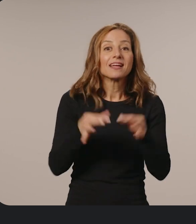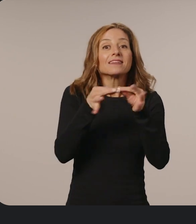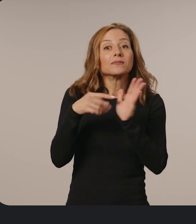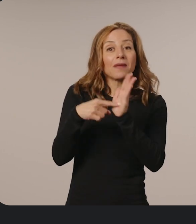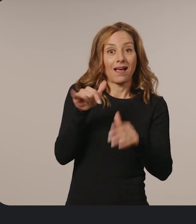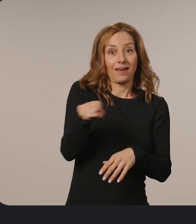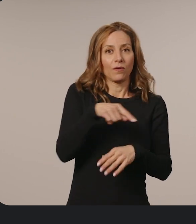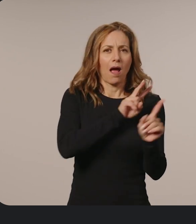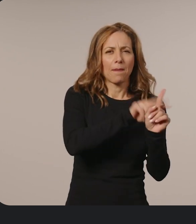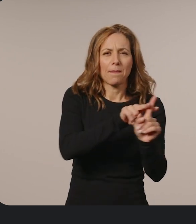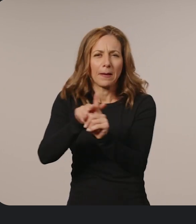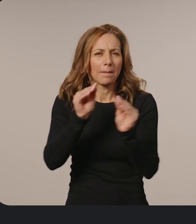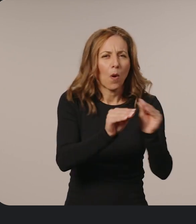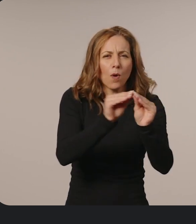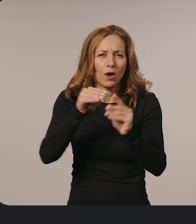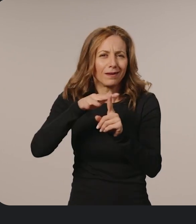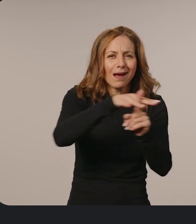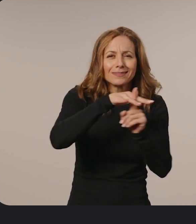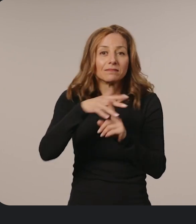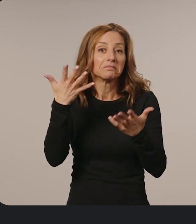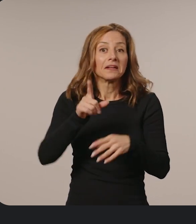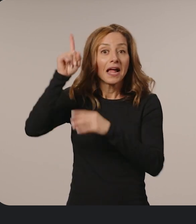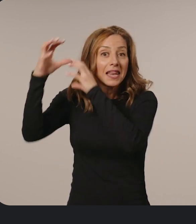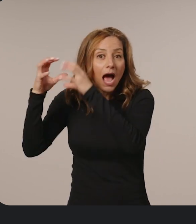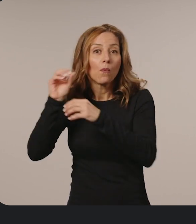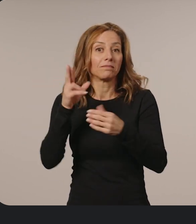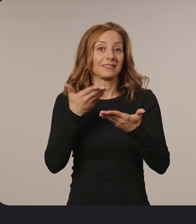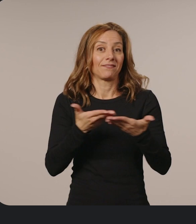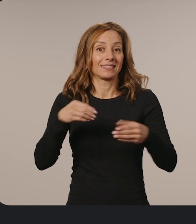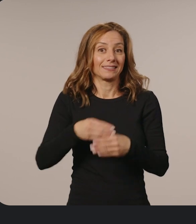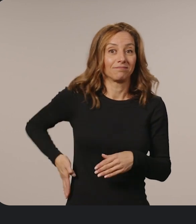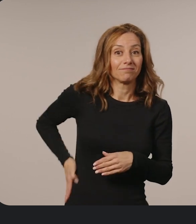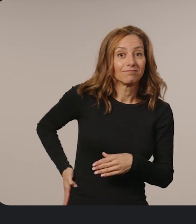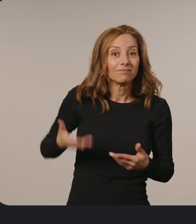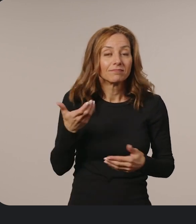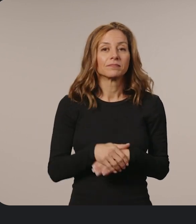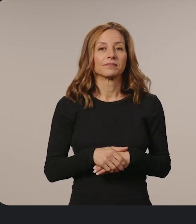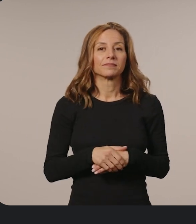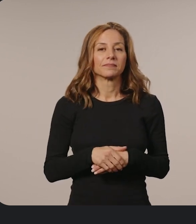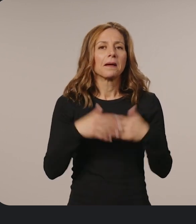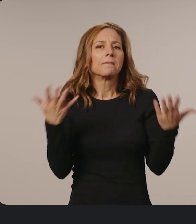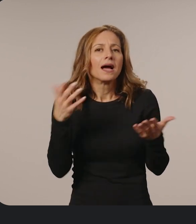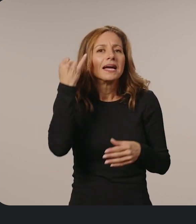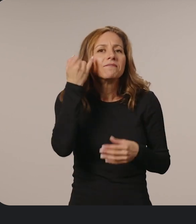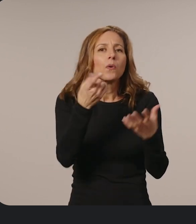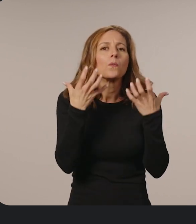Language models like these are being applied in more and more contexts, whether it is on the Cloud or a device in your pocket.